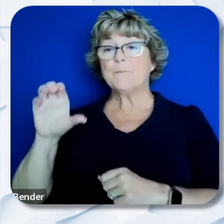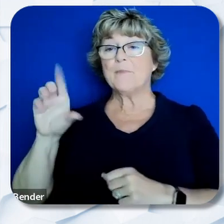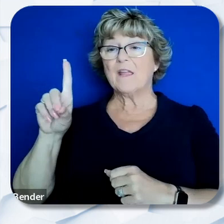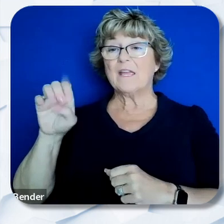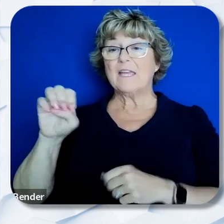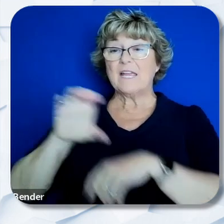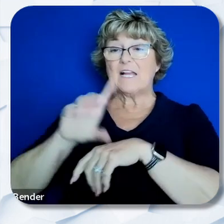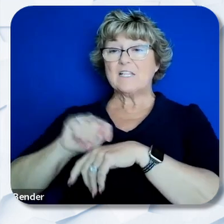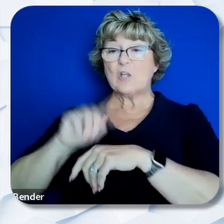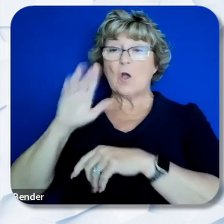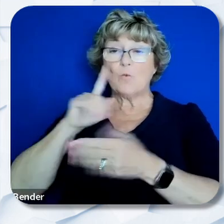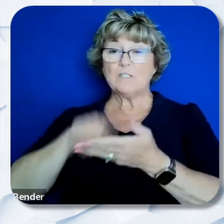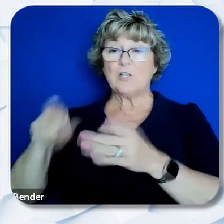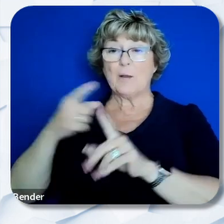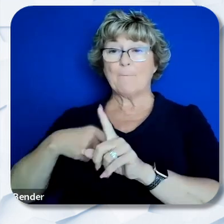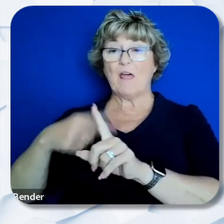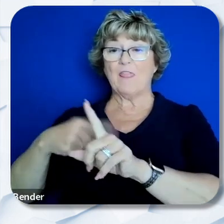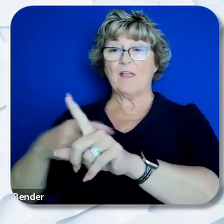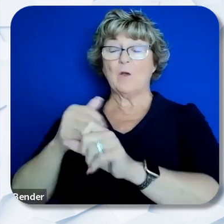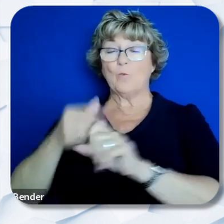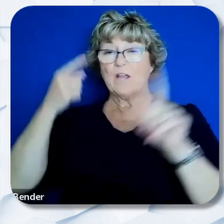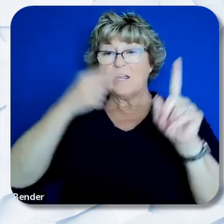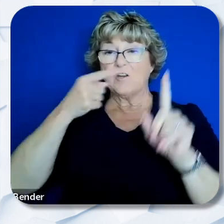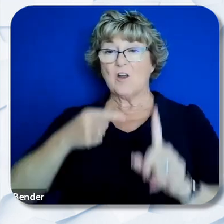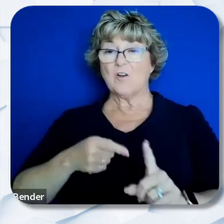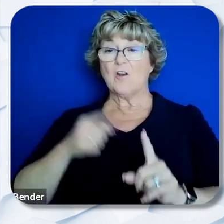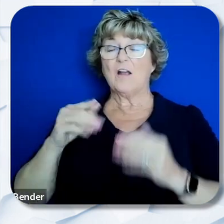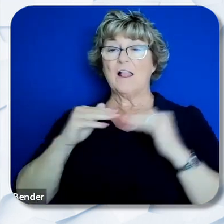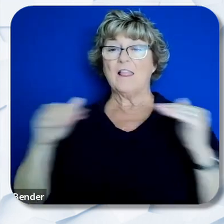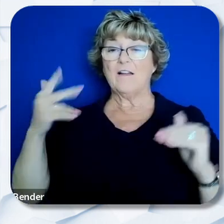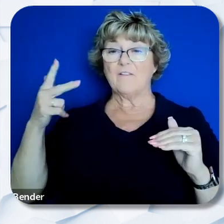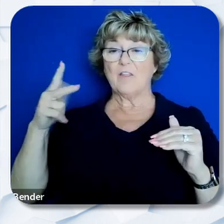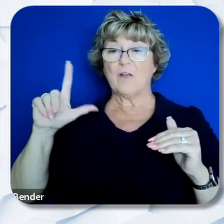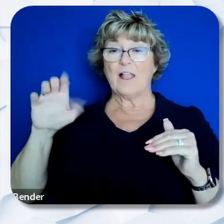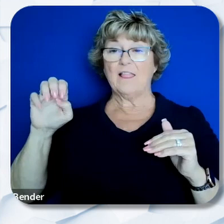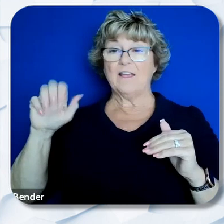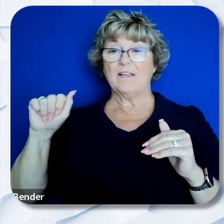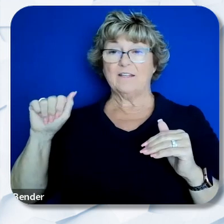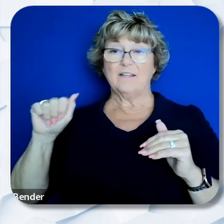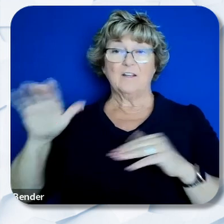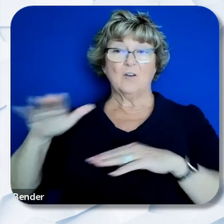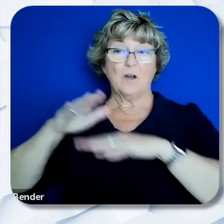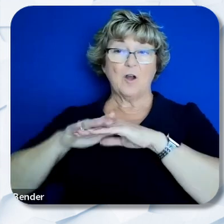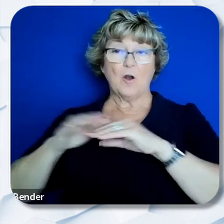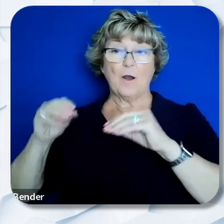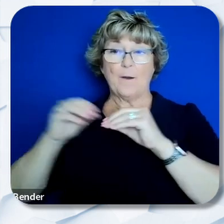will be checking in monthly with those Targeted Level 3 LEAs, because they're on a more required,